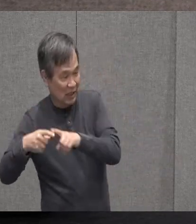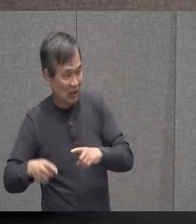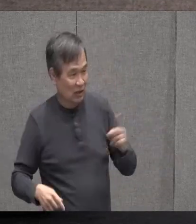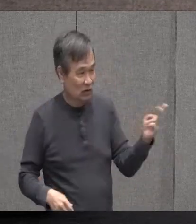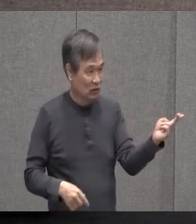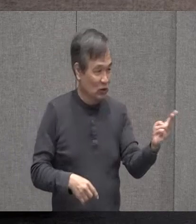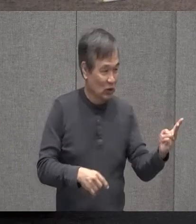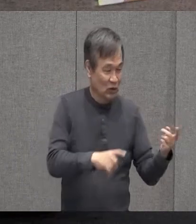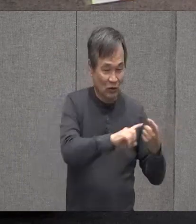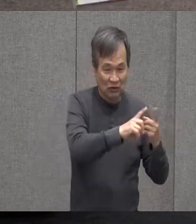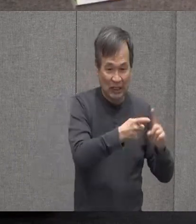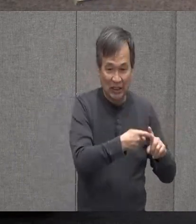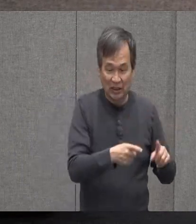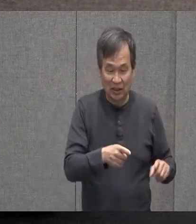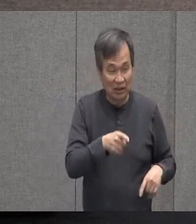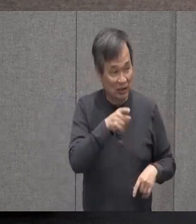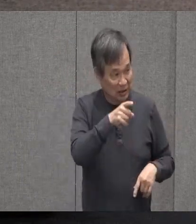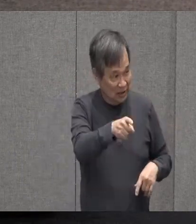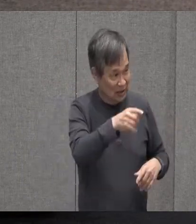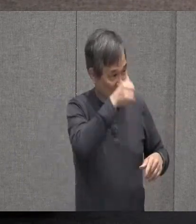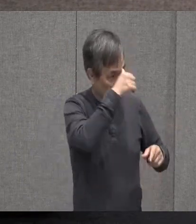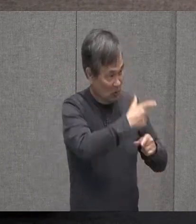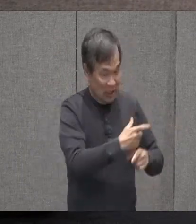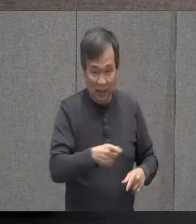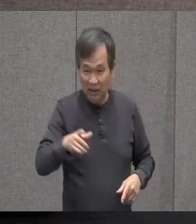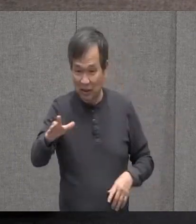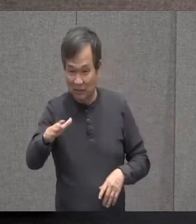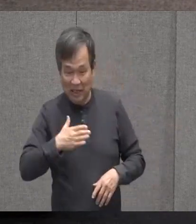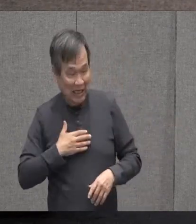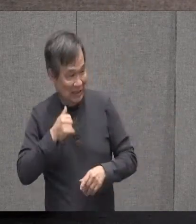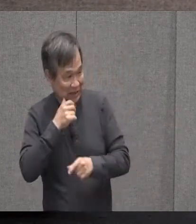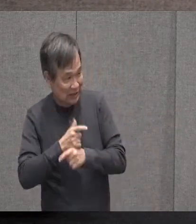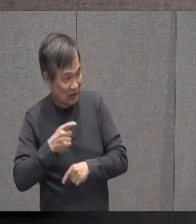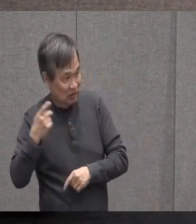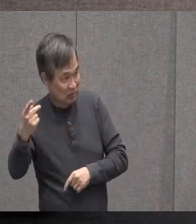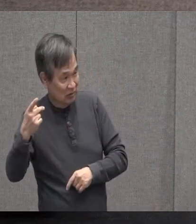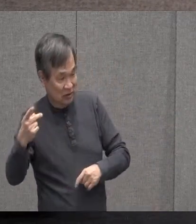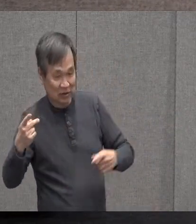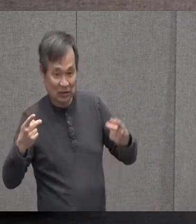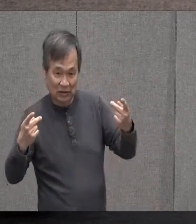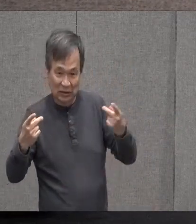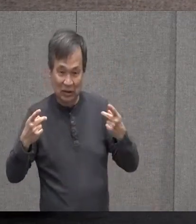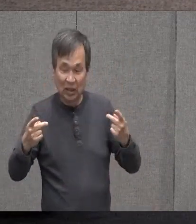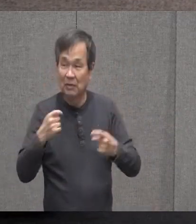"He will be like a brother to you and she, a sister to me. "With our pot, we can make two of everything